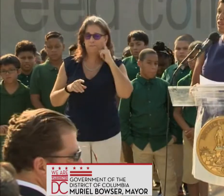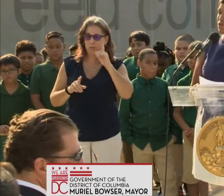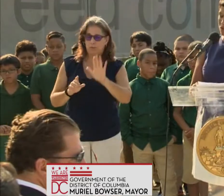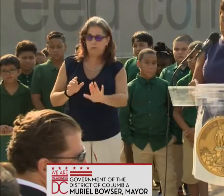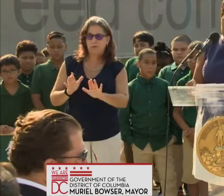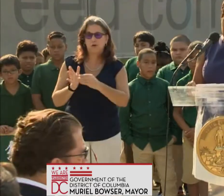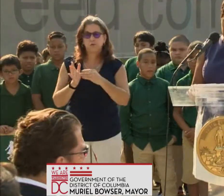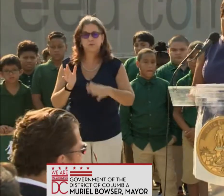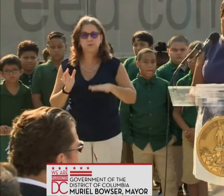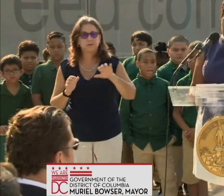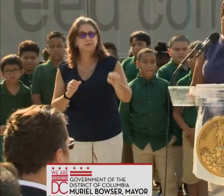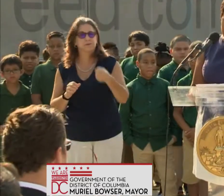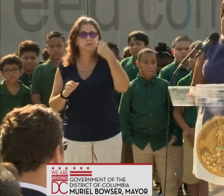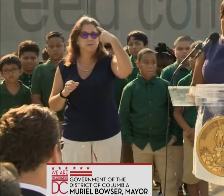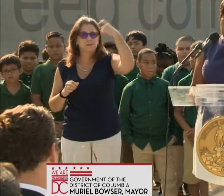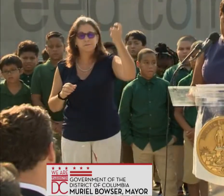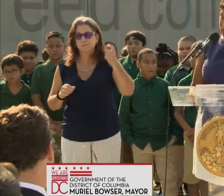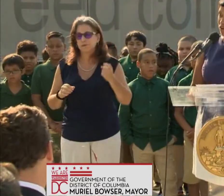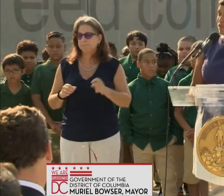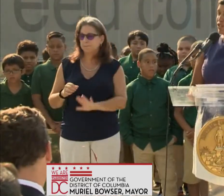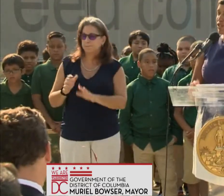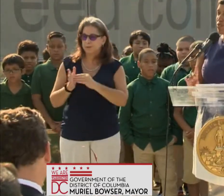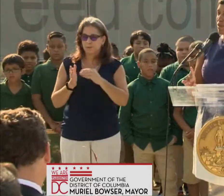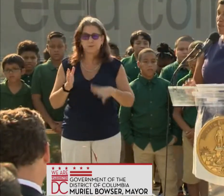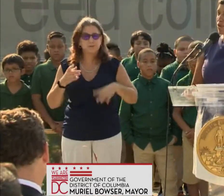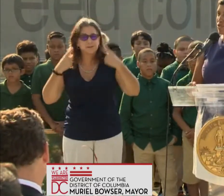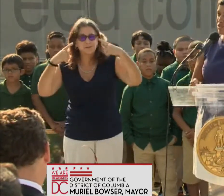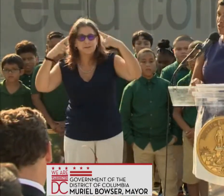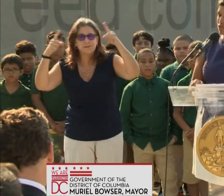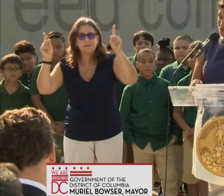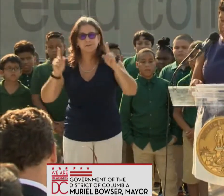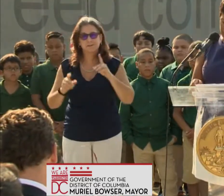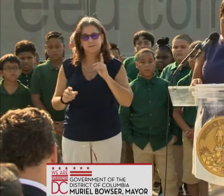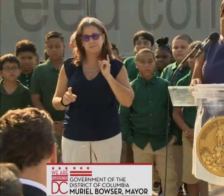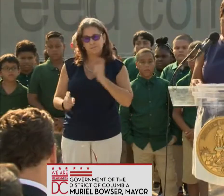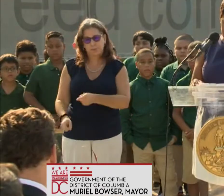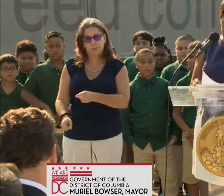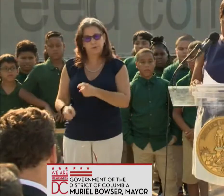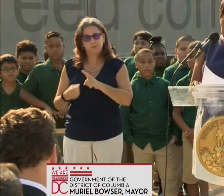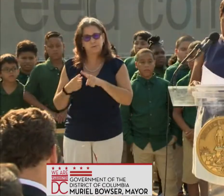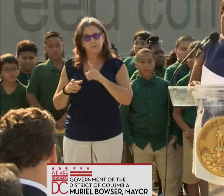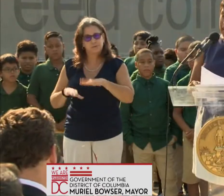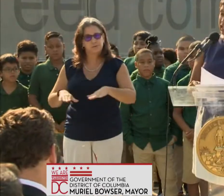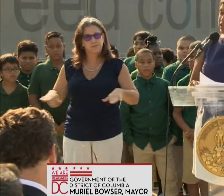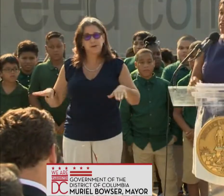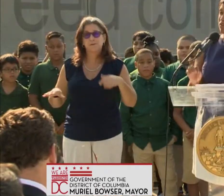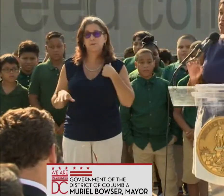want to show that we care just one person just one caring adult when